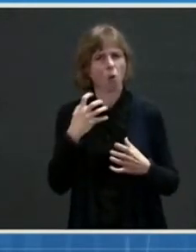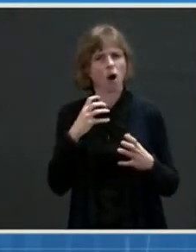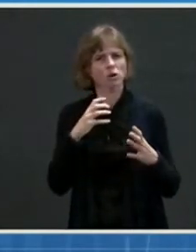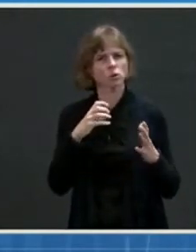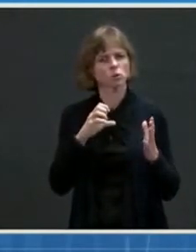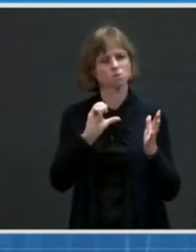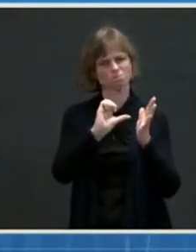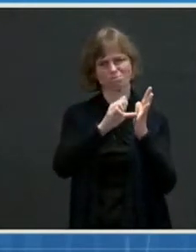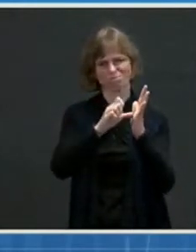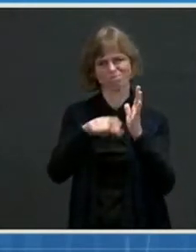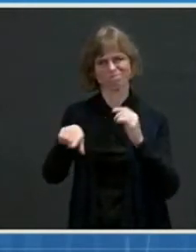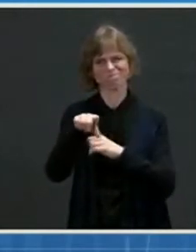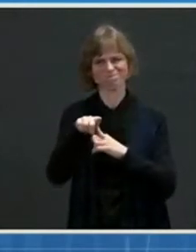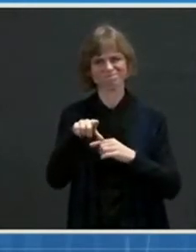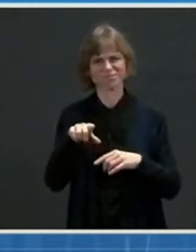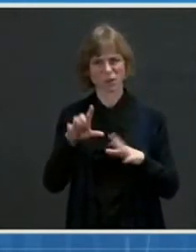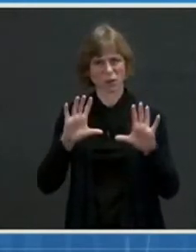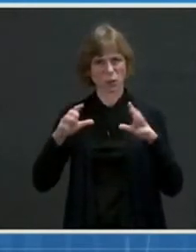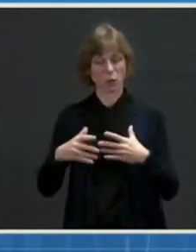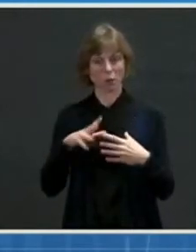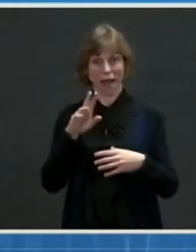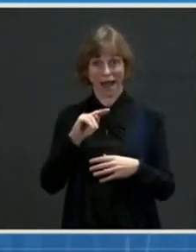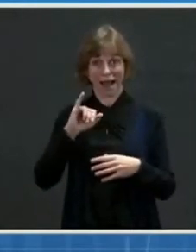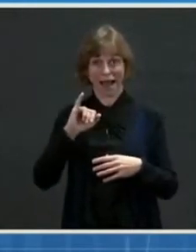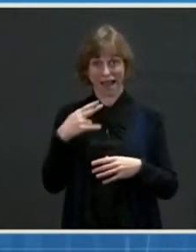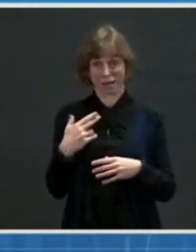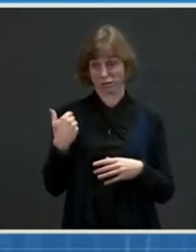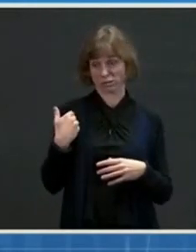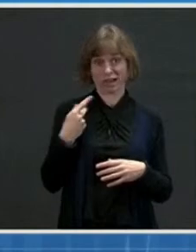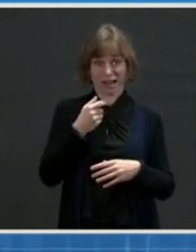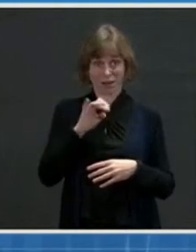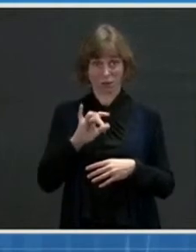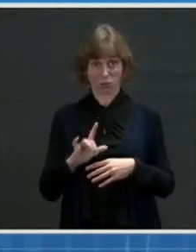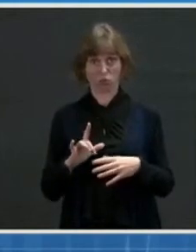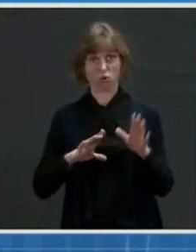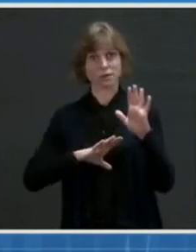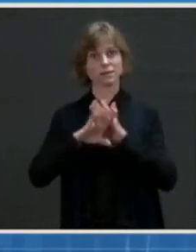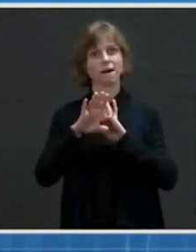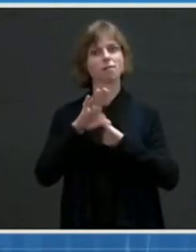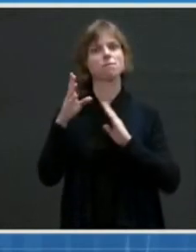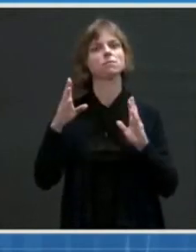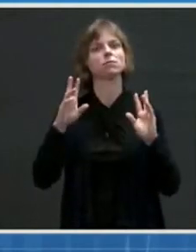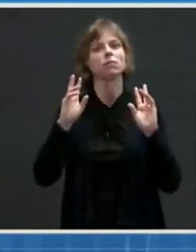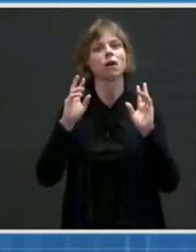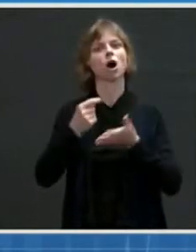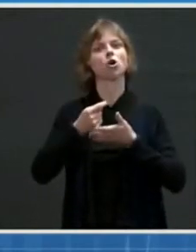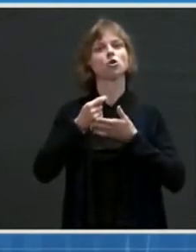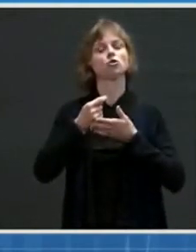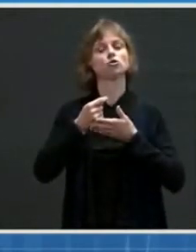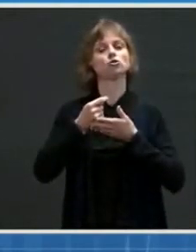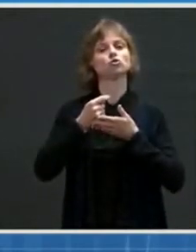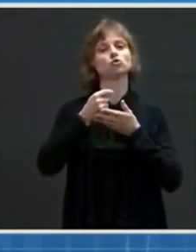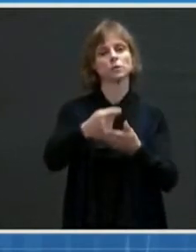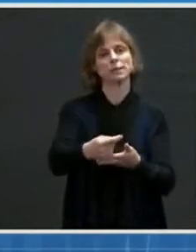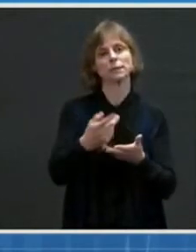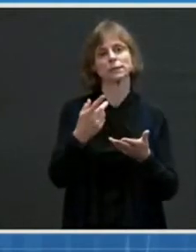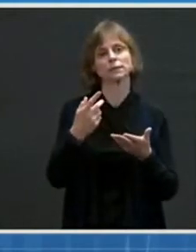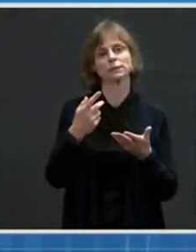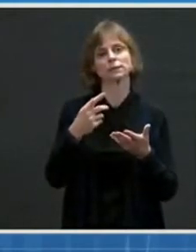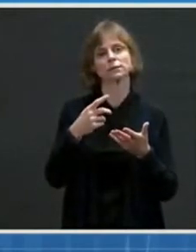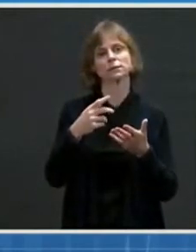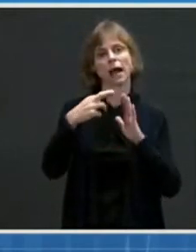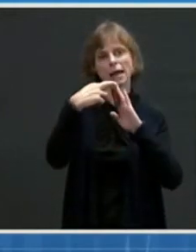I WANT TO POINT OUT TO THE